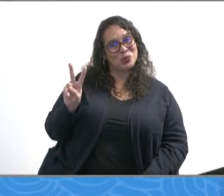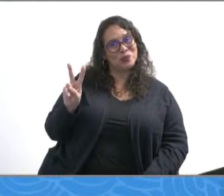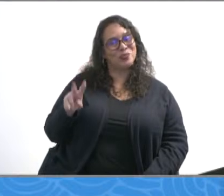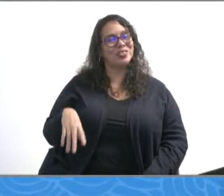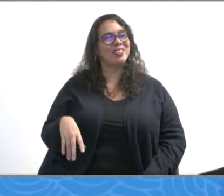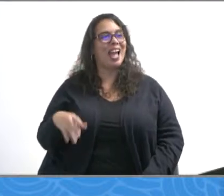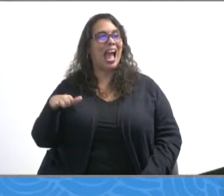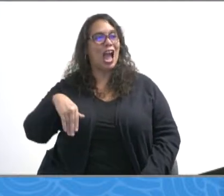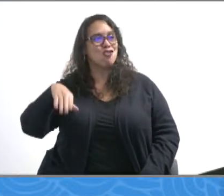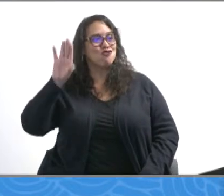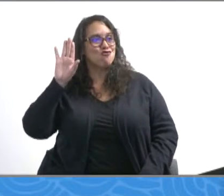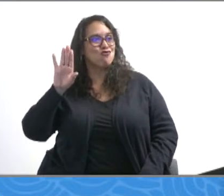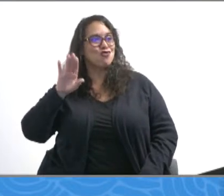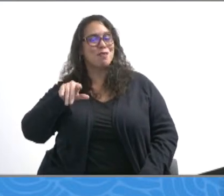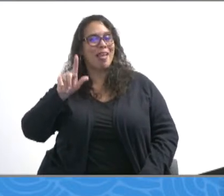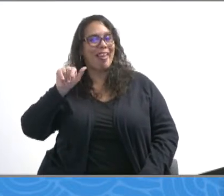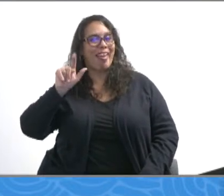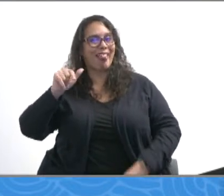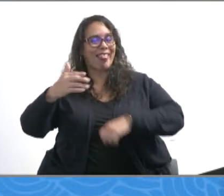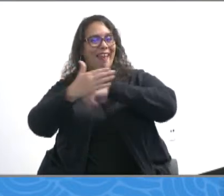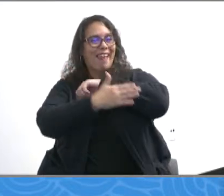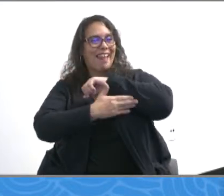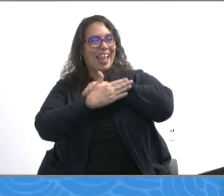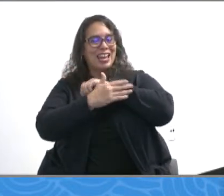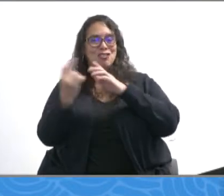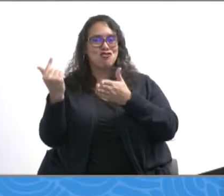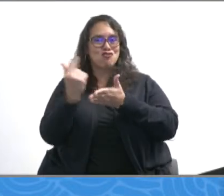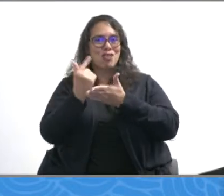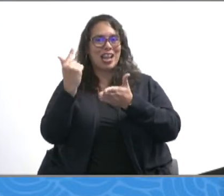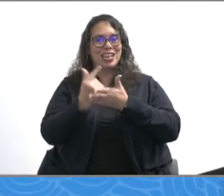I grew up in Los Angeles County and graduated from UCLA.